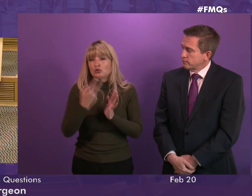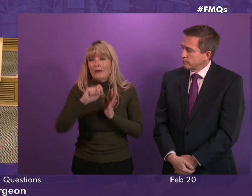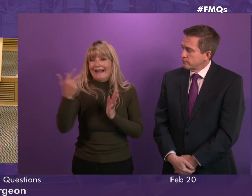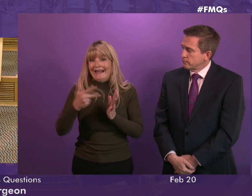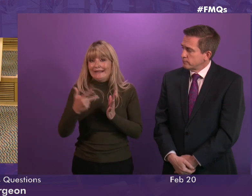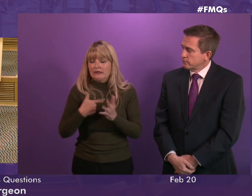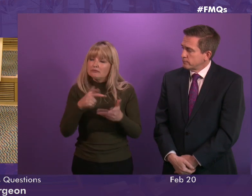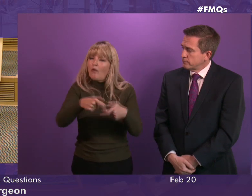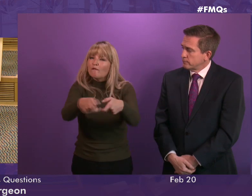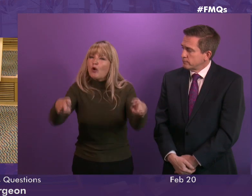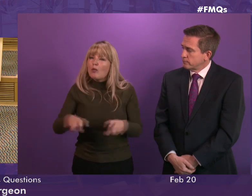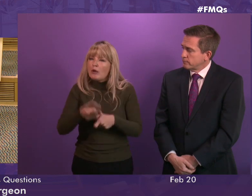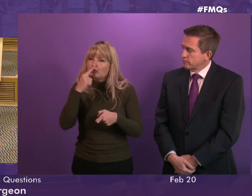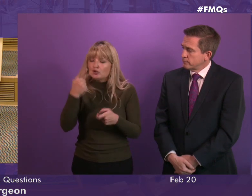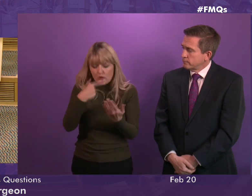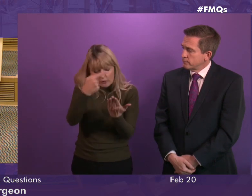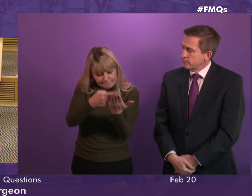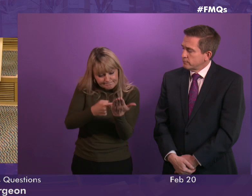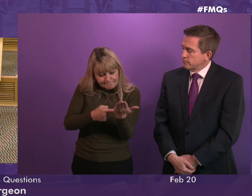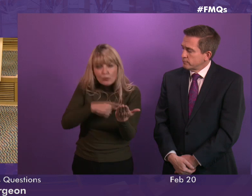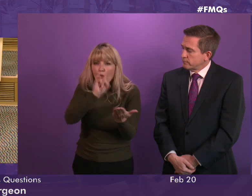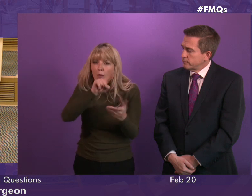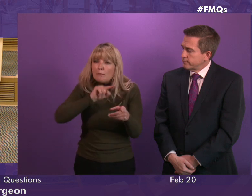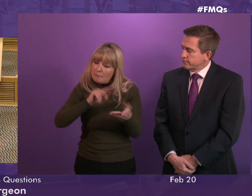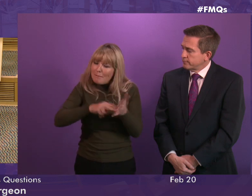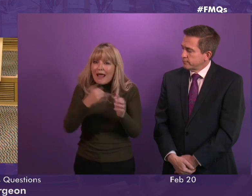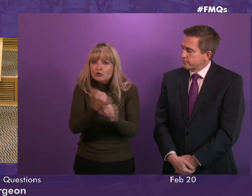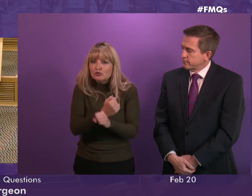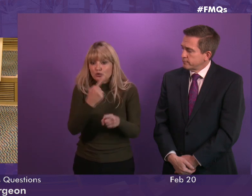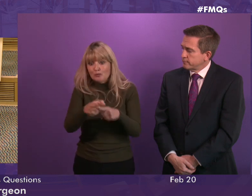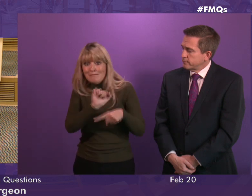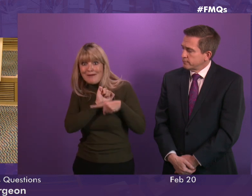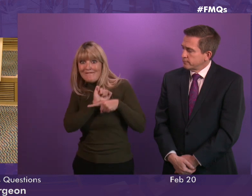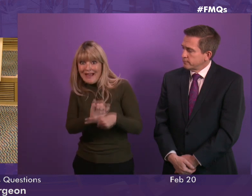to make a significant impact on prevention and remission by improving support for people